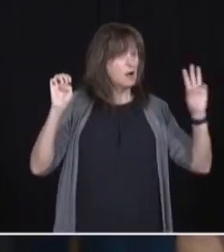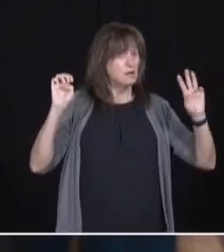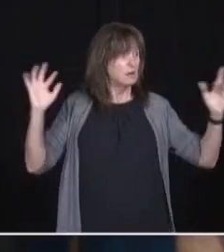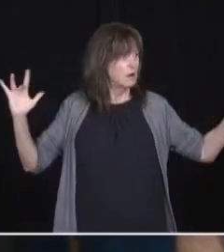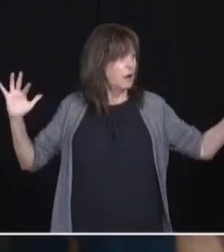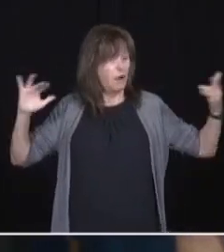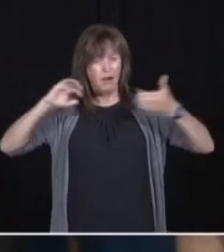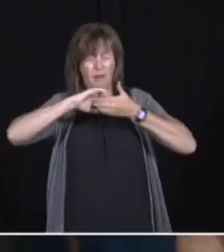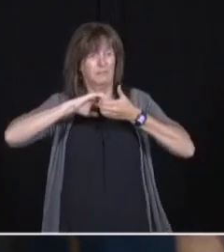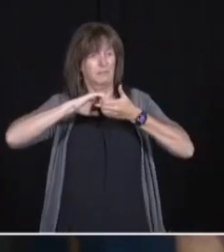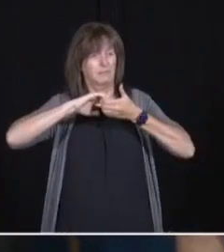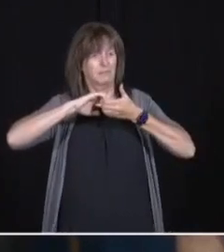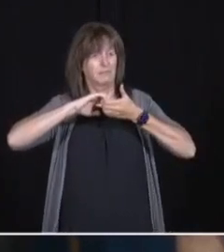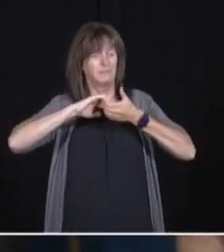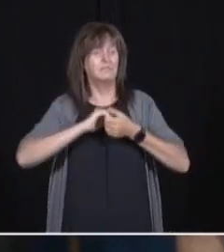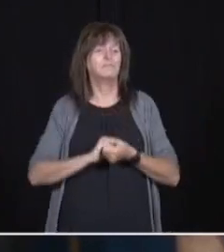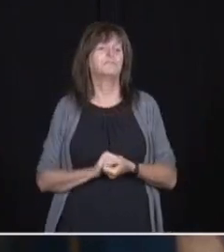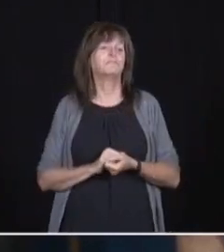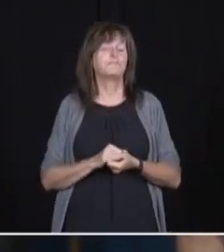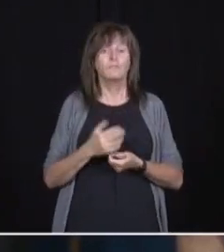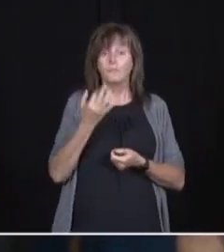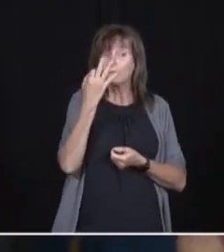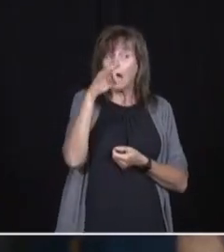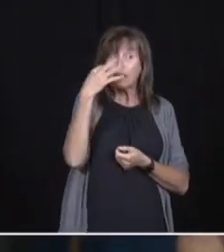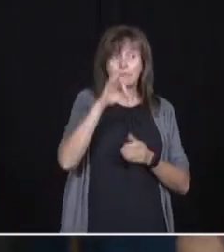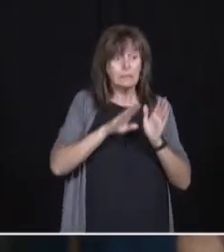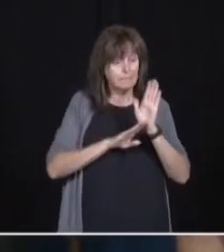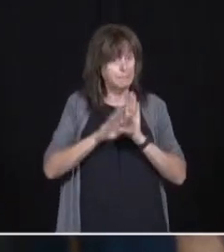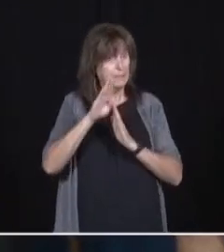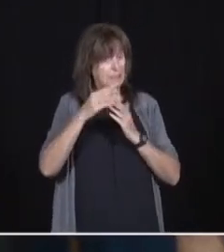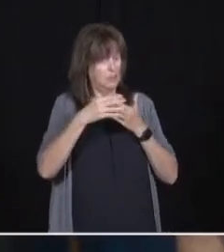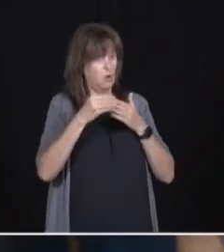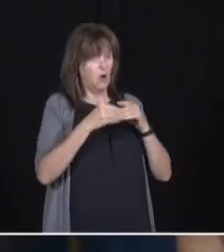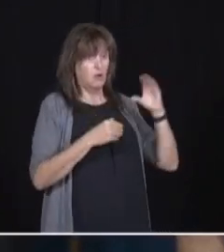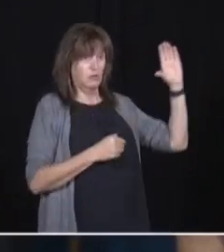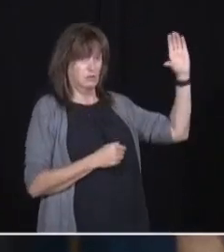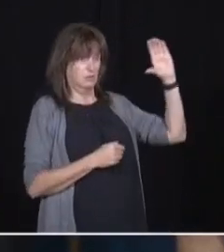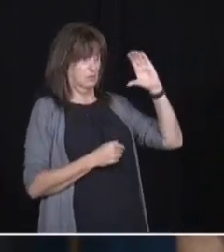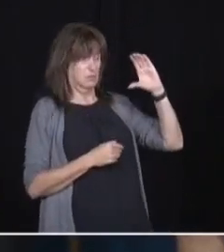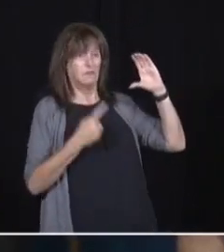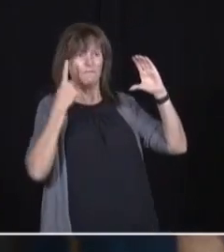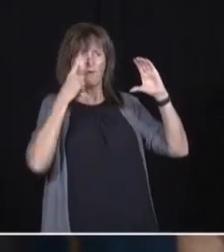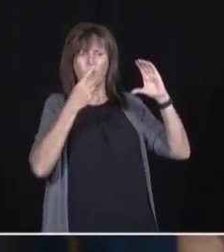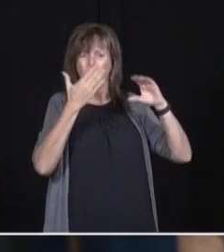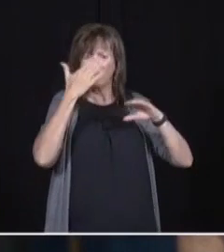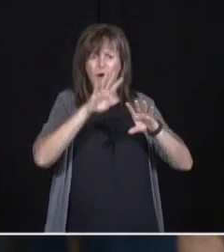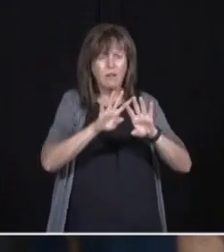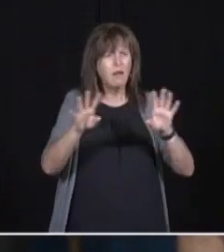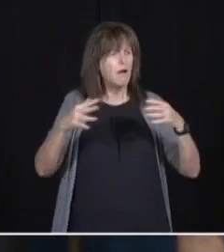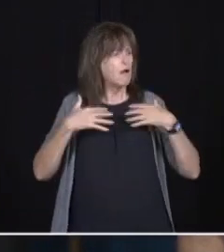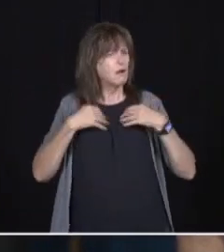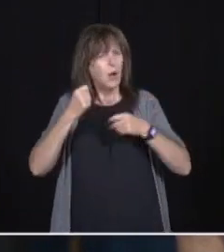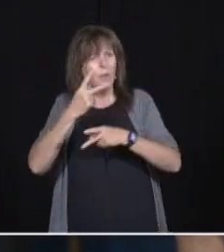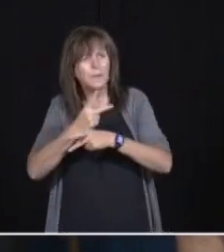$19 billion to support front-line healthcare municipal services, families and communities.